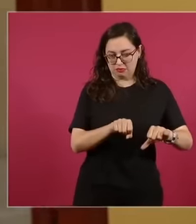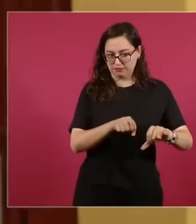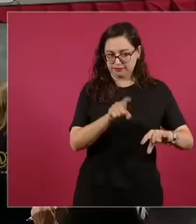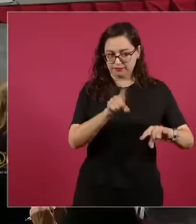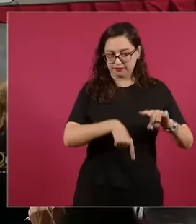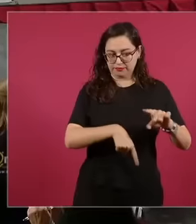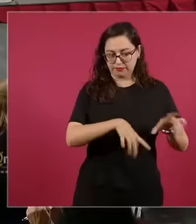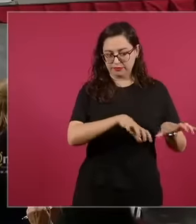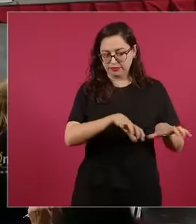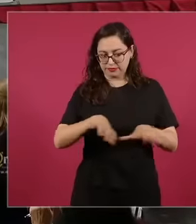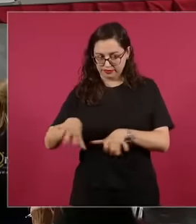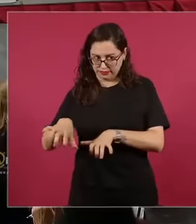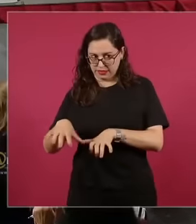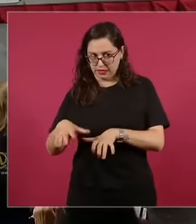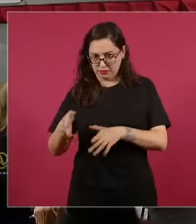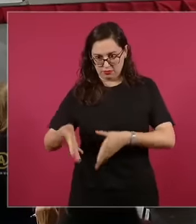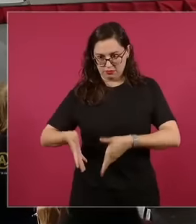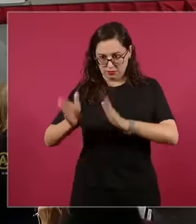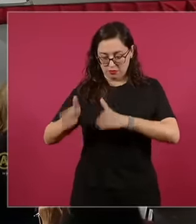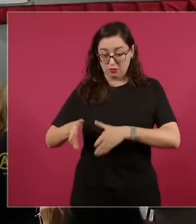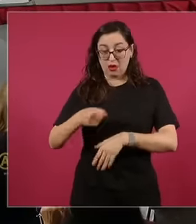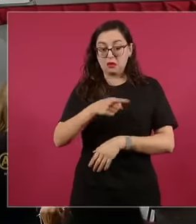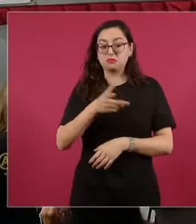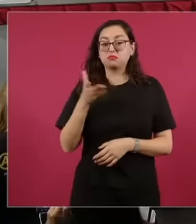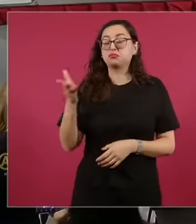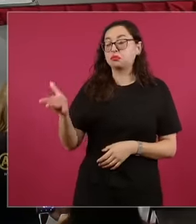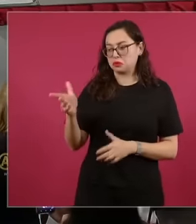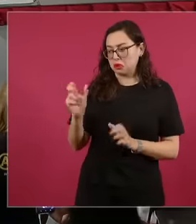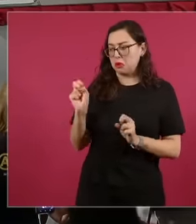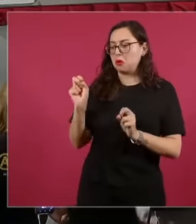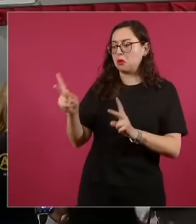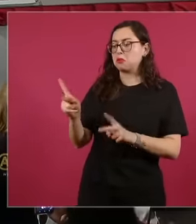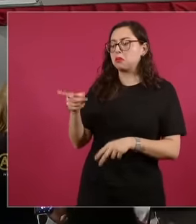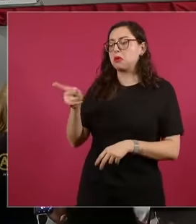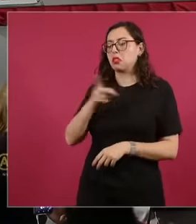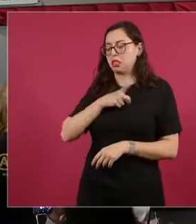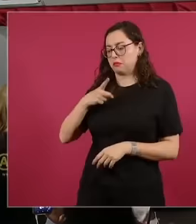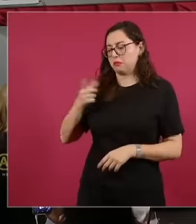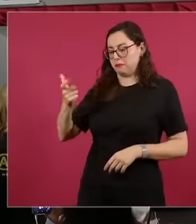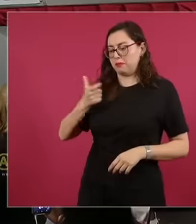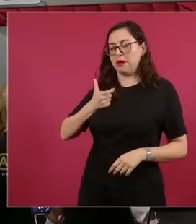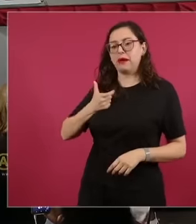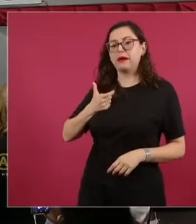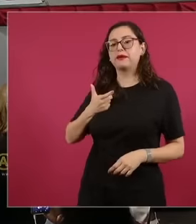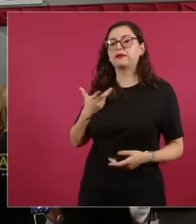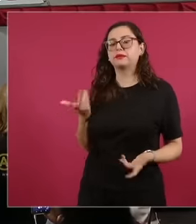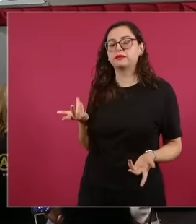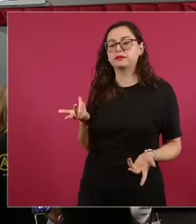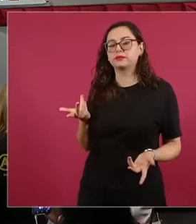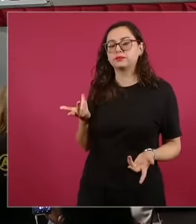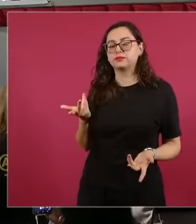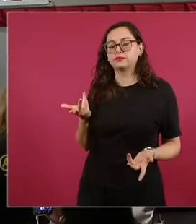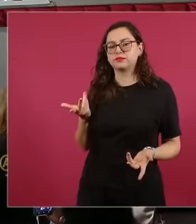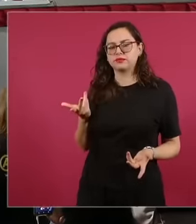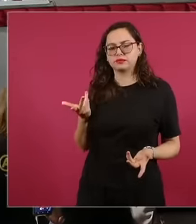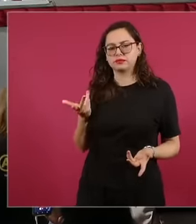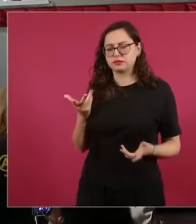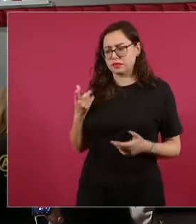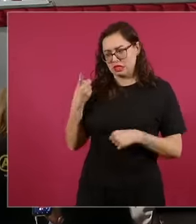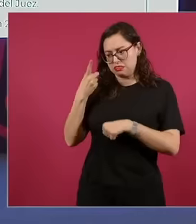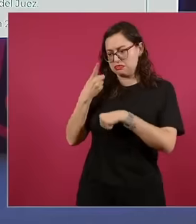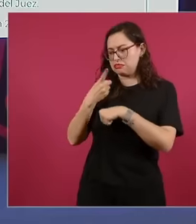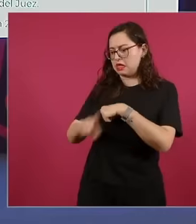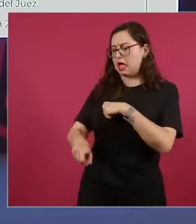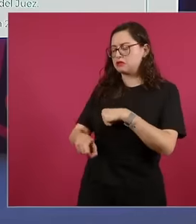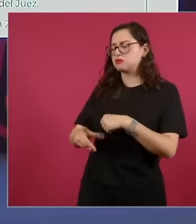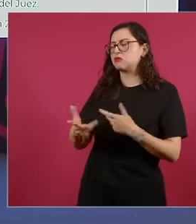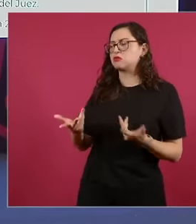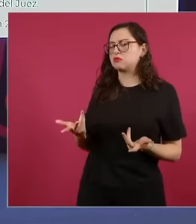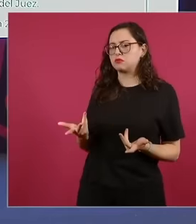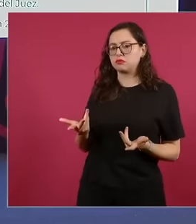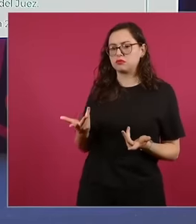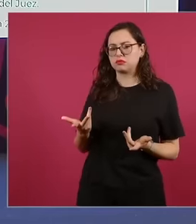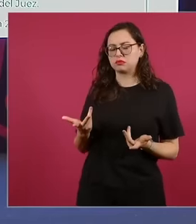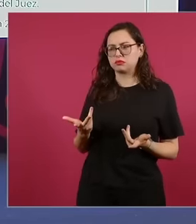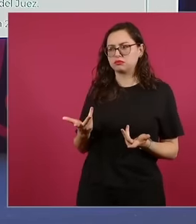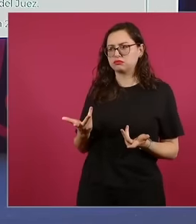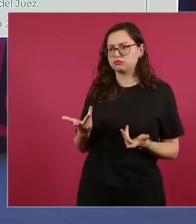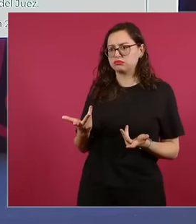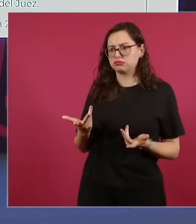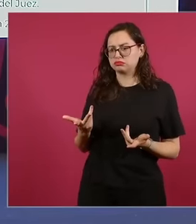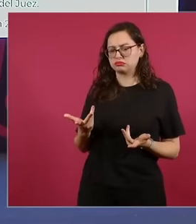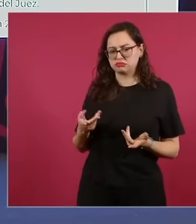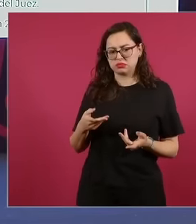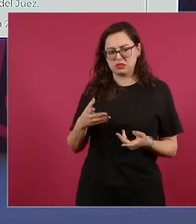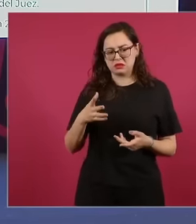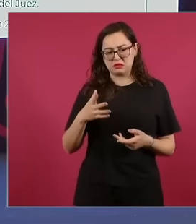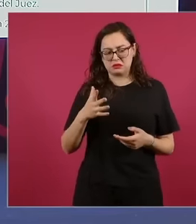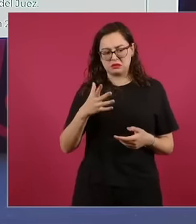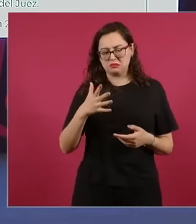compensation a payment for the alleged impact on their interests due to the expropriation.